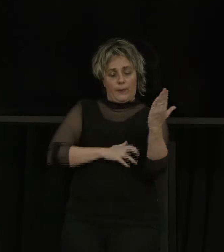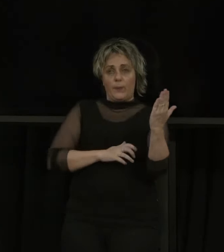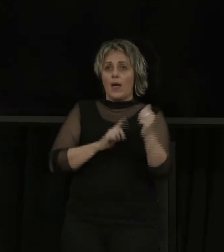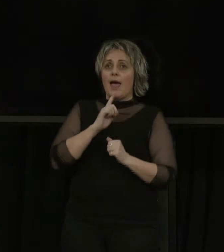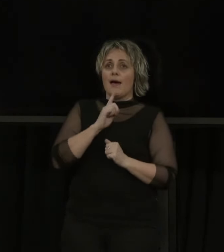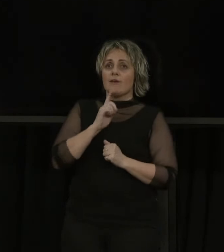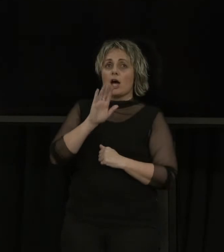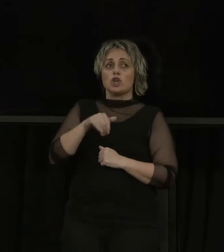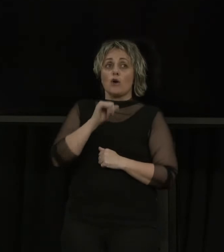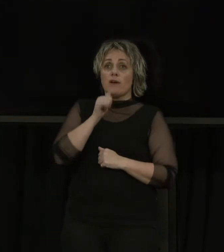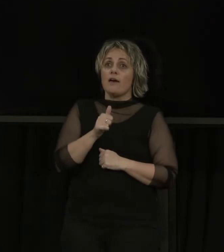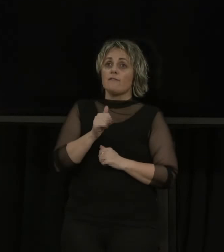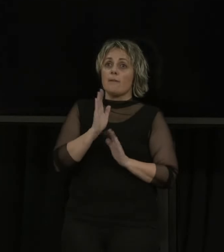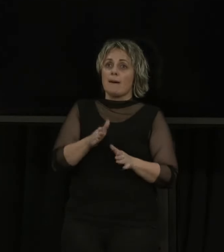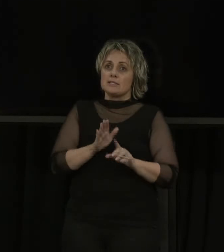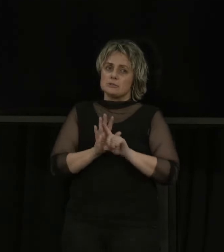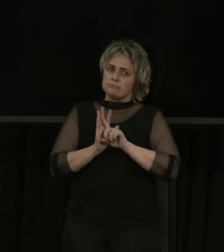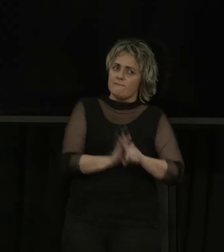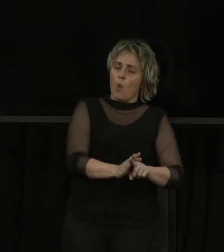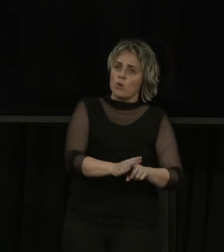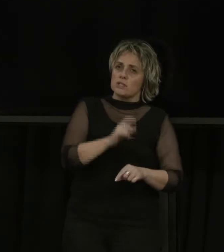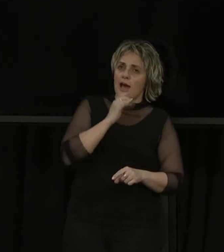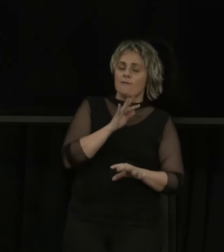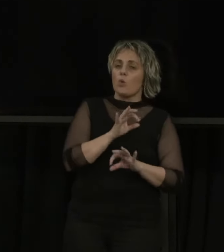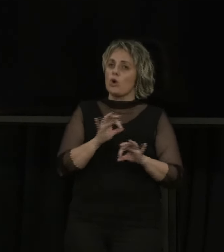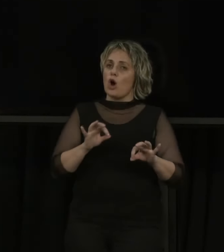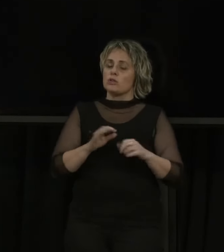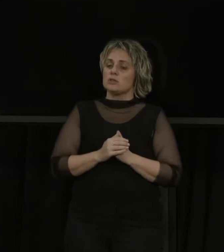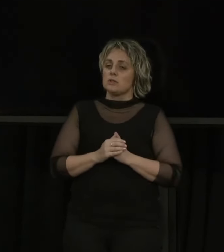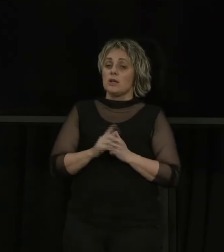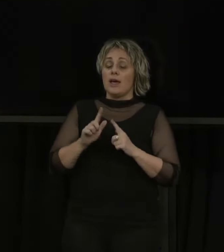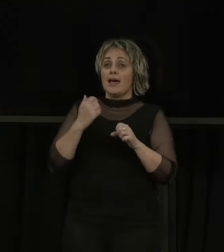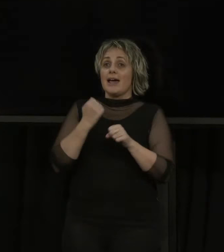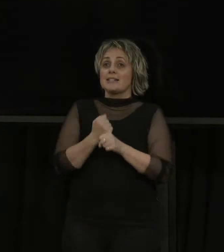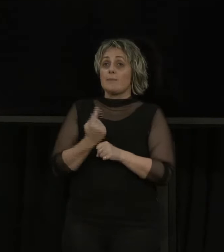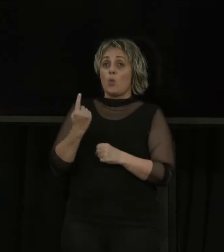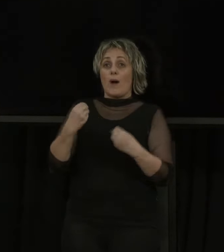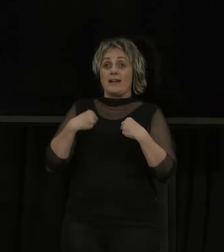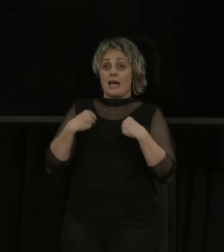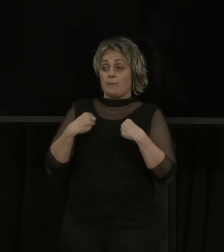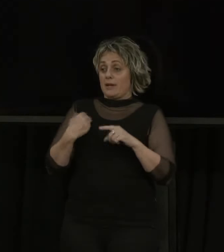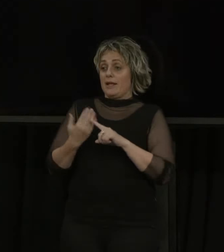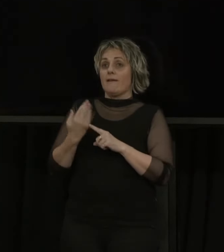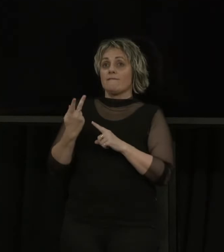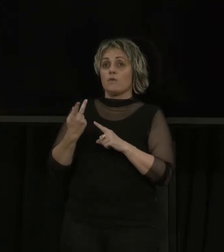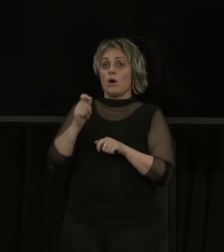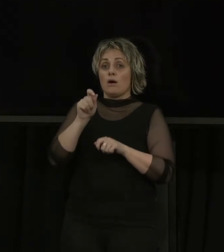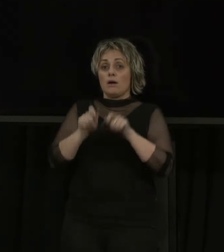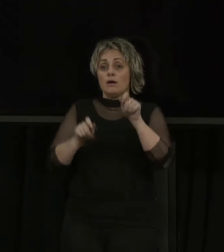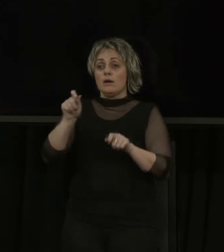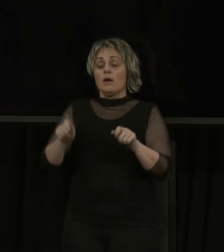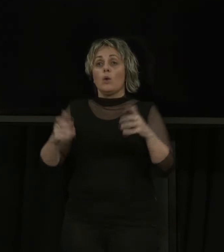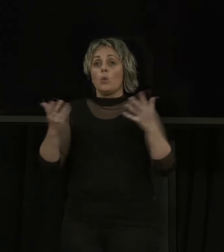courts to make cases? >> I